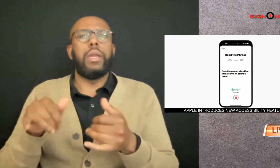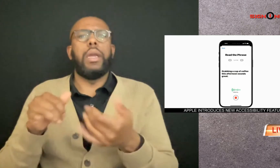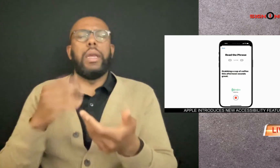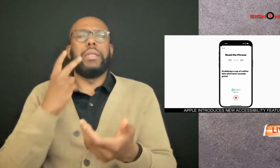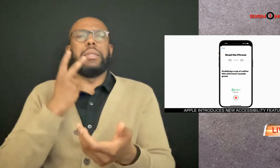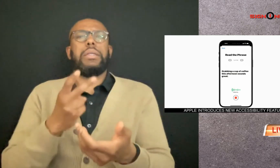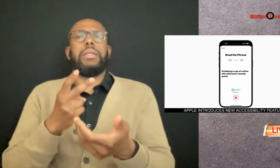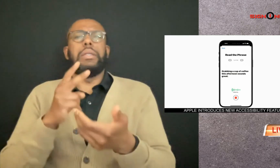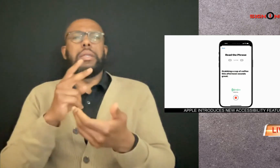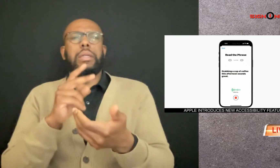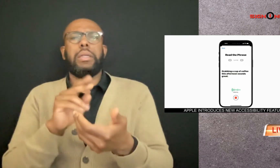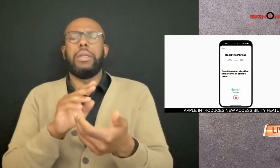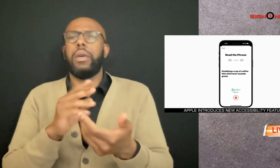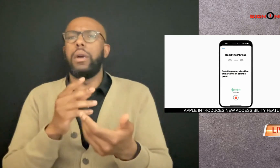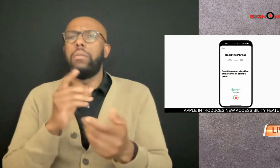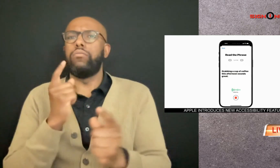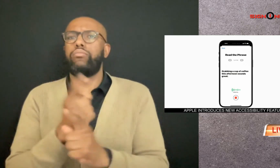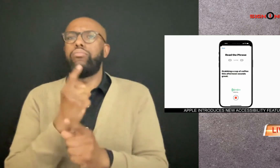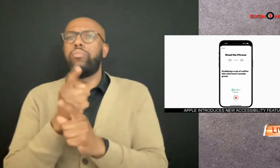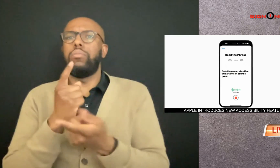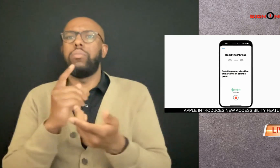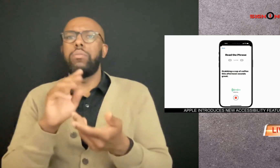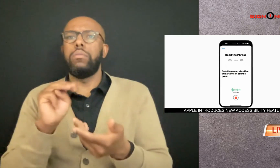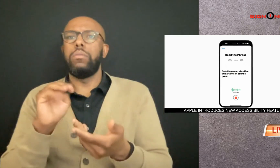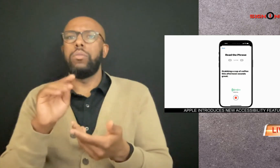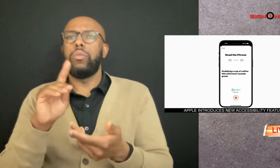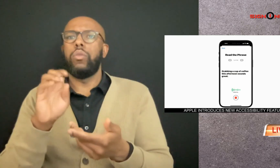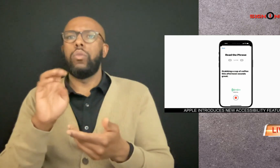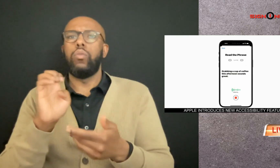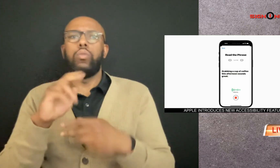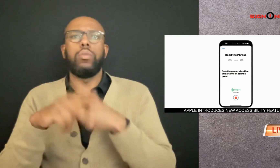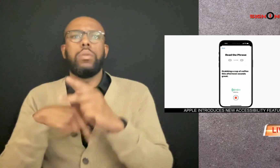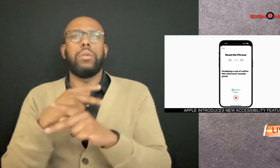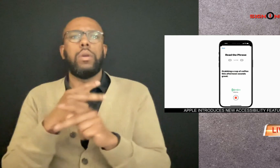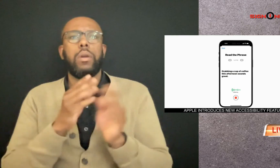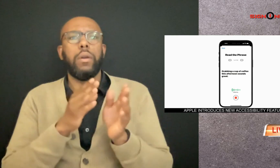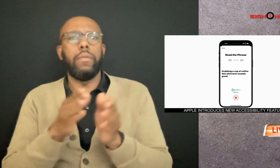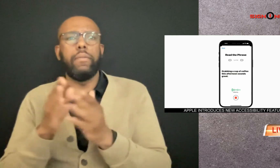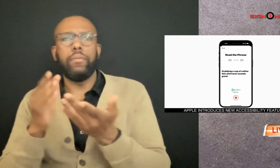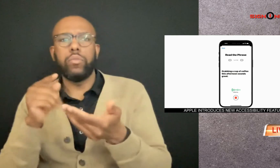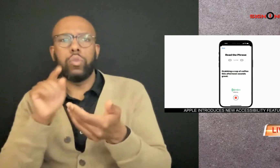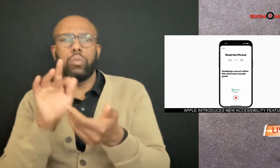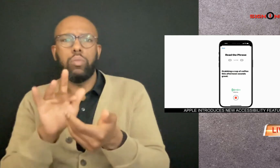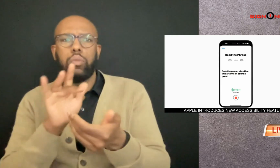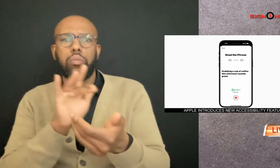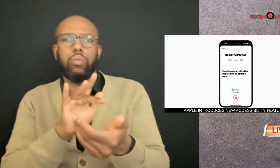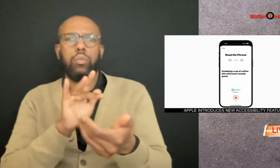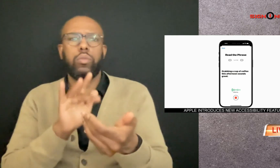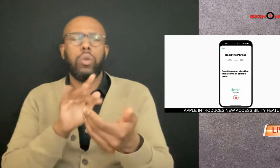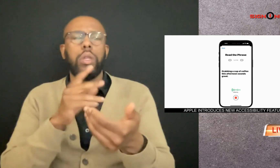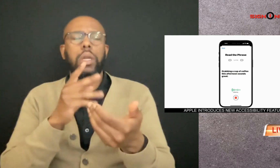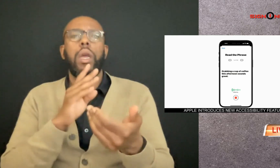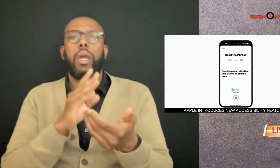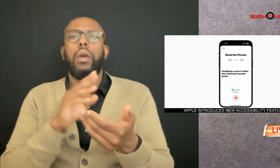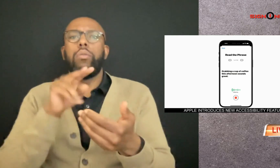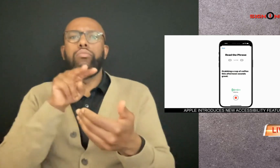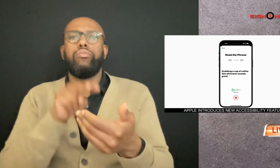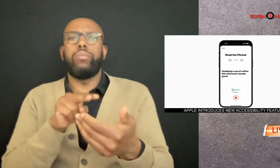who are blind or have low vision can use detection mode to point to text and have it read out